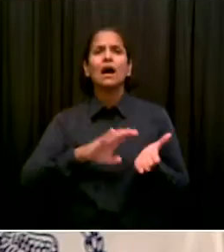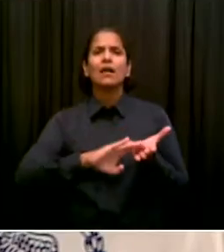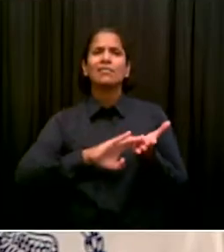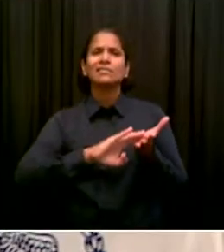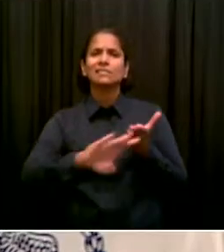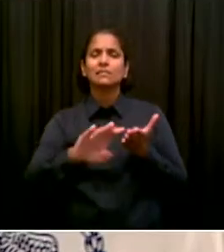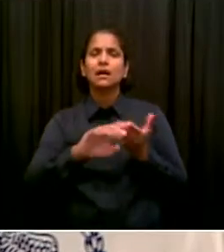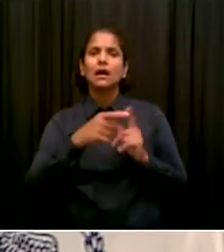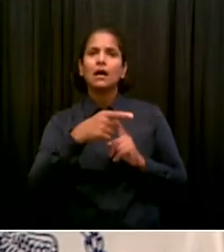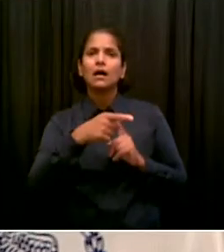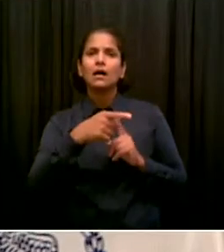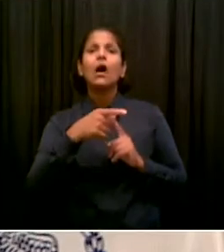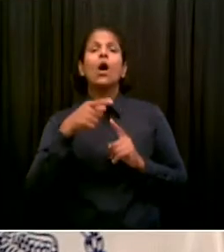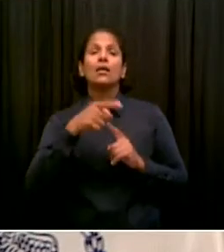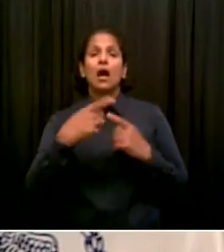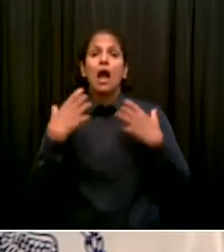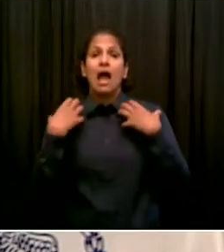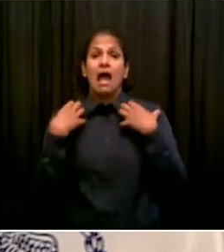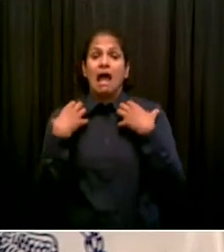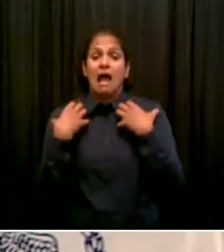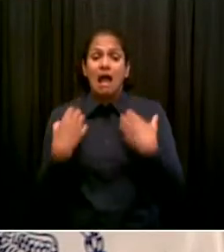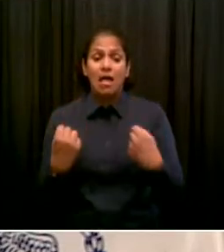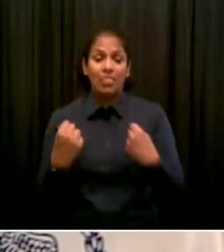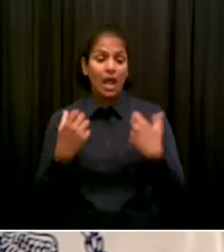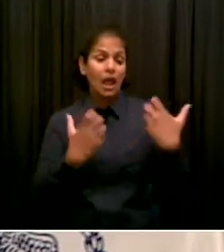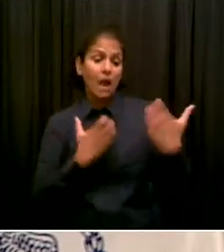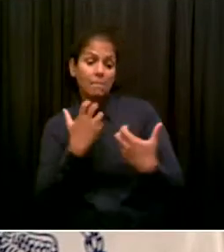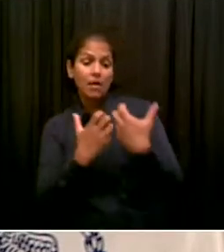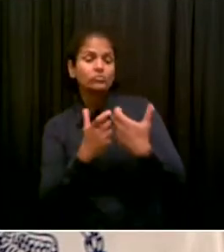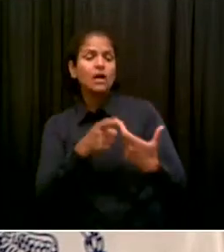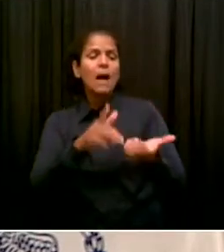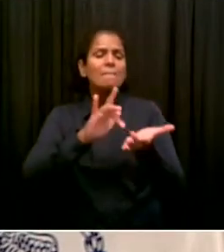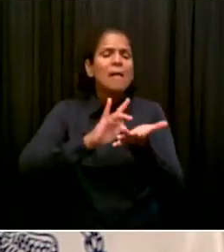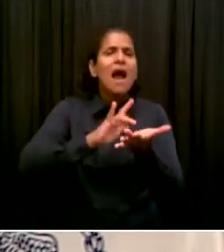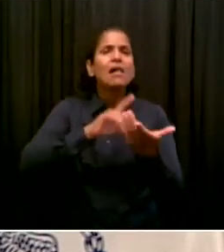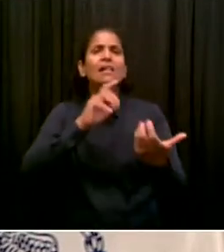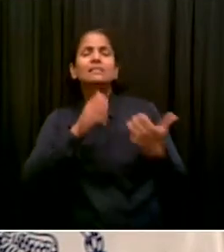TEACHERS AND MEDICAL